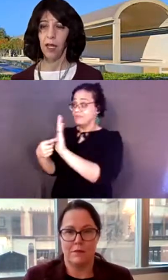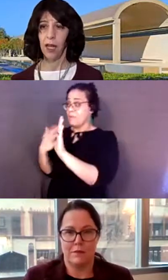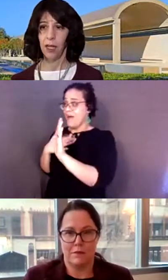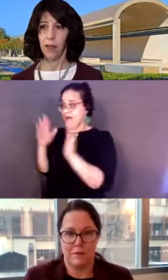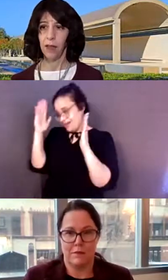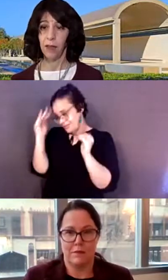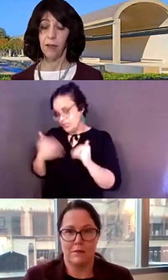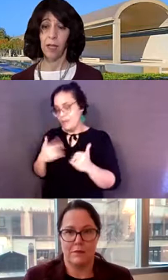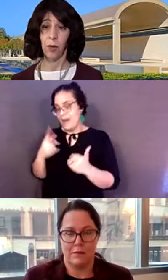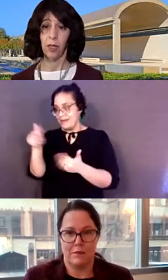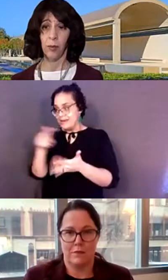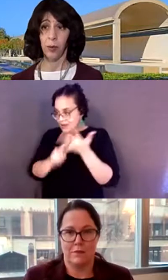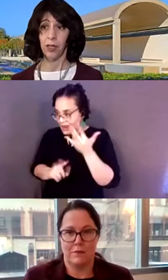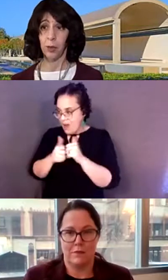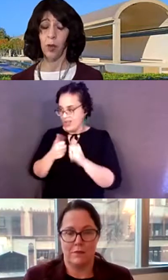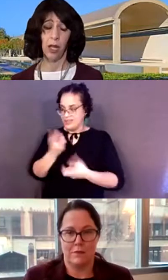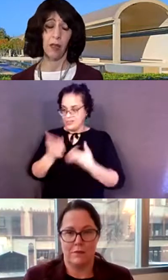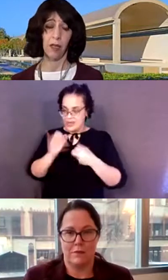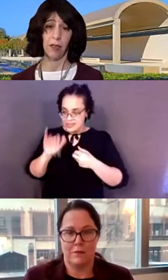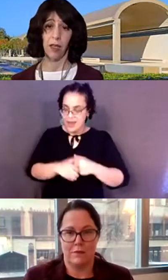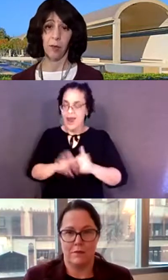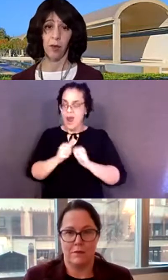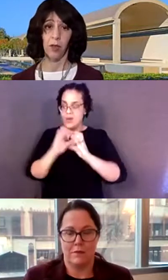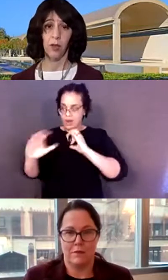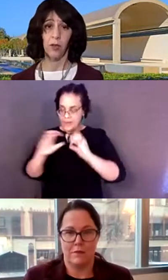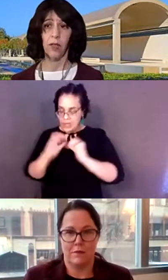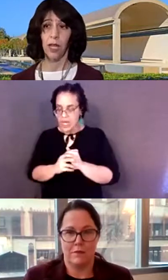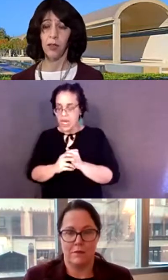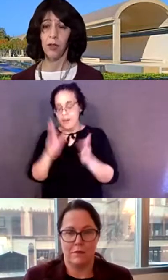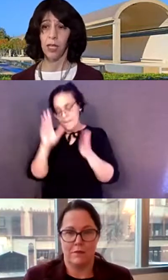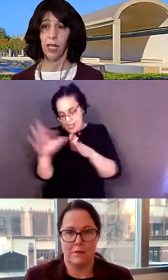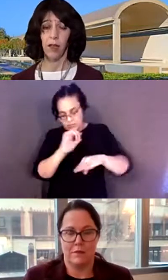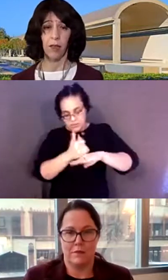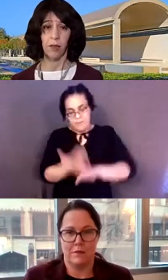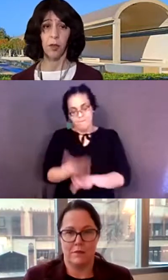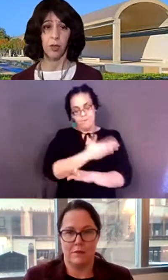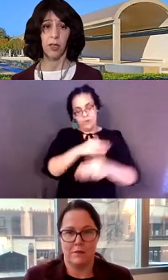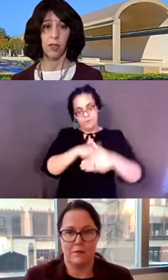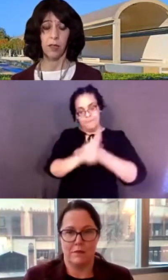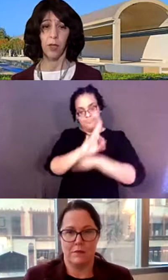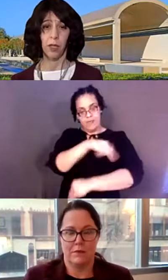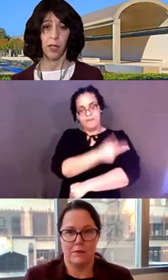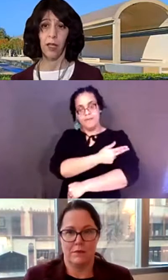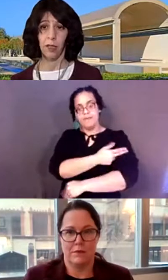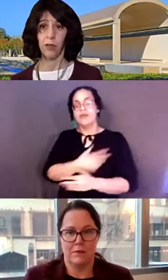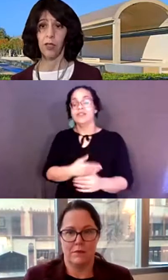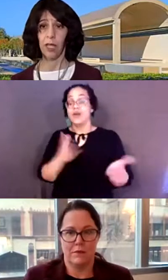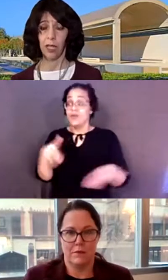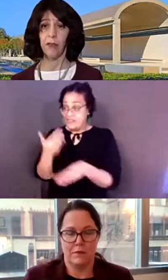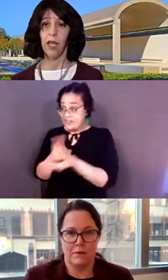And this is how we're going to be able to communicate that to the hospital so that they understand this is a person